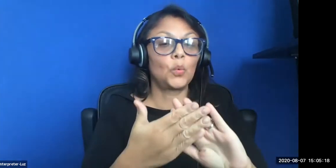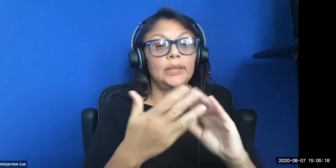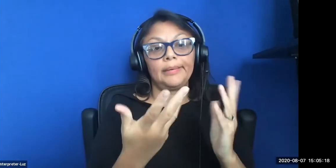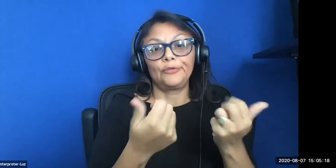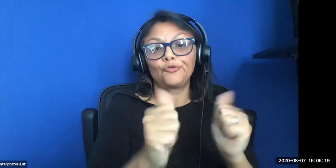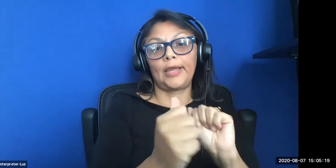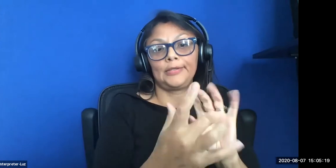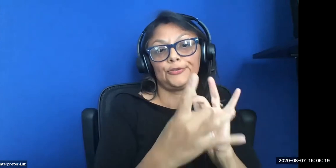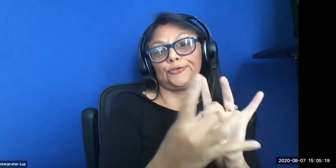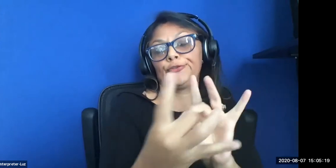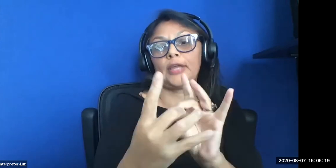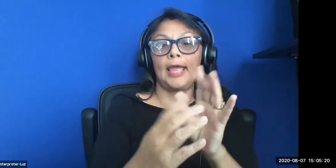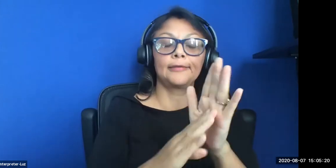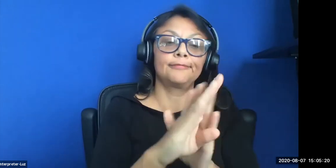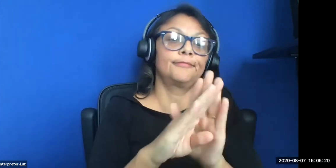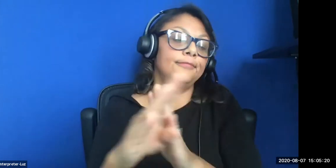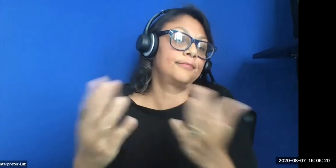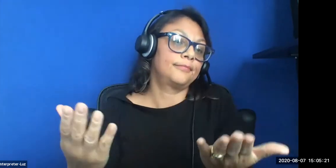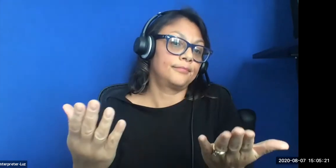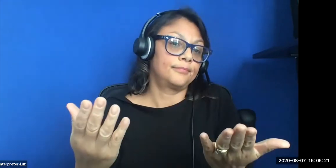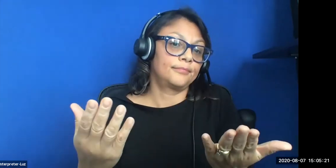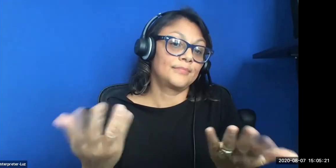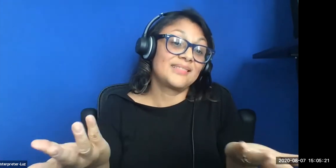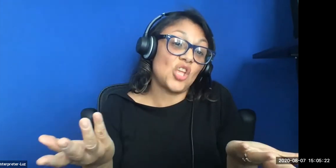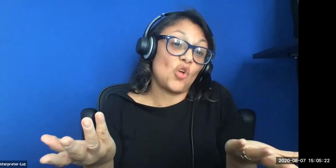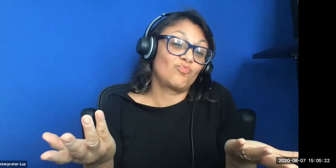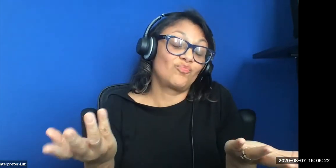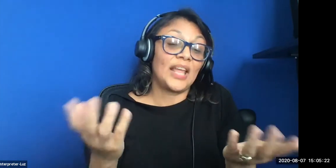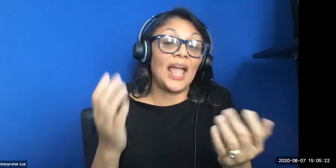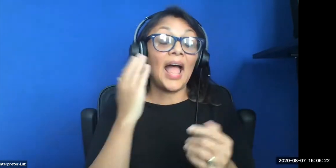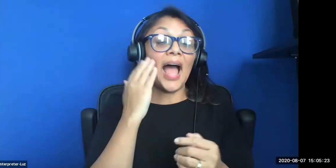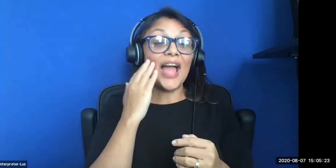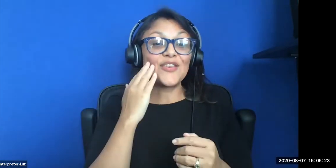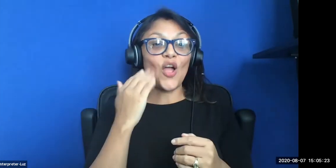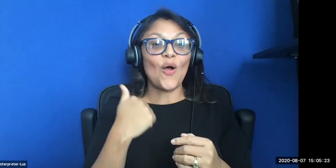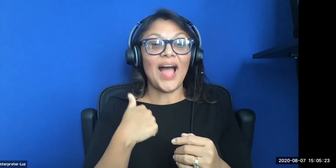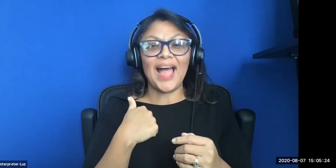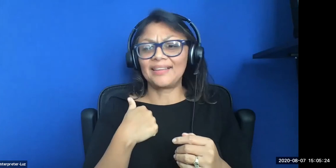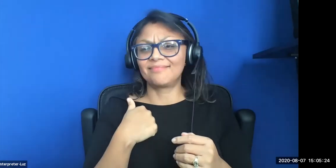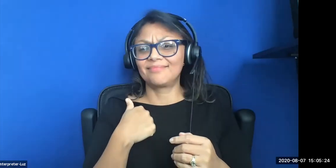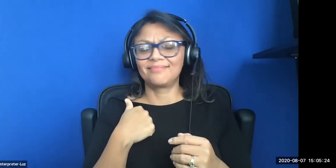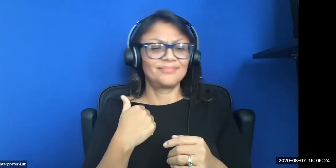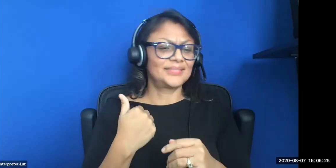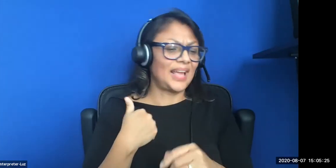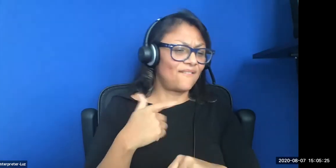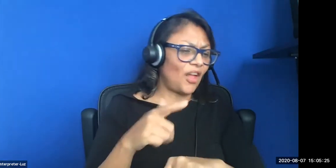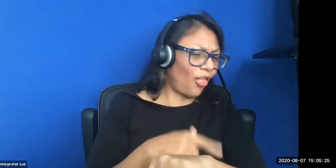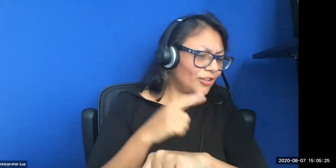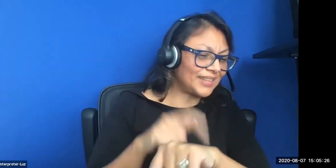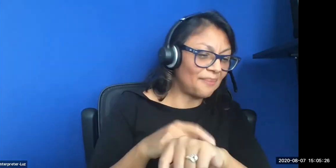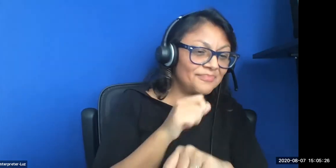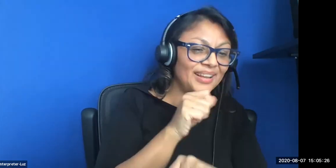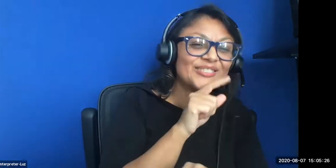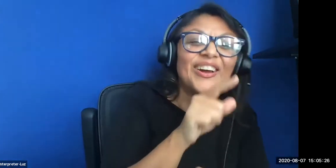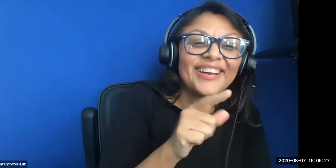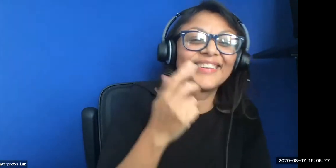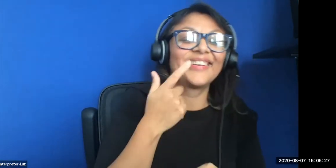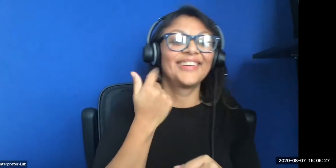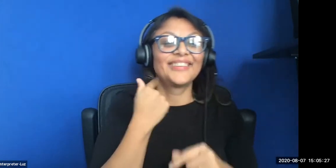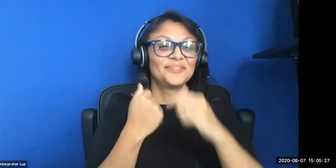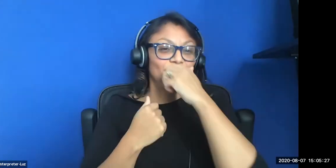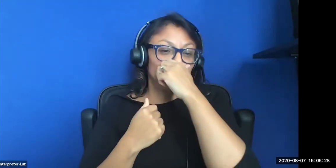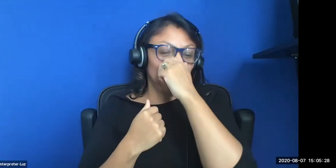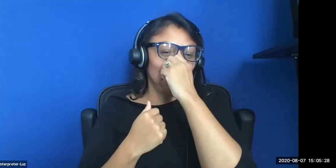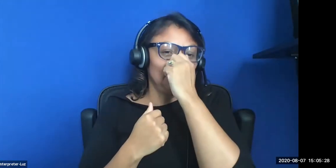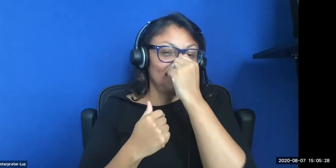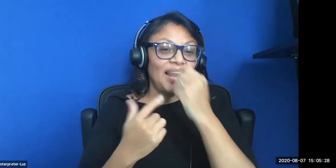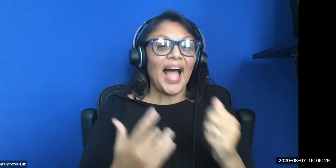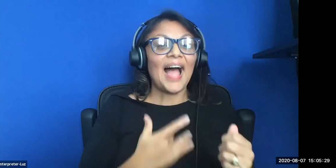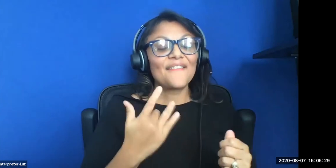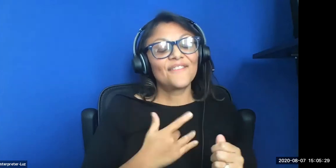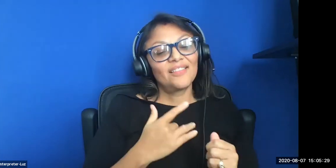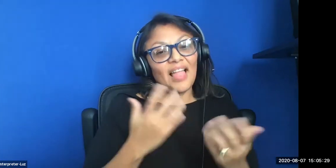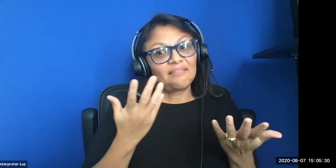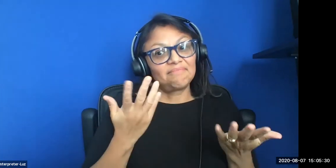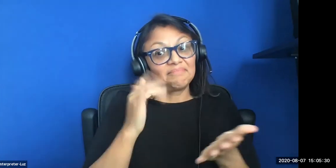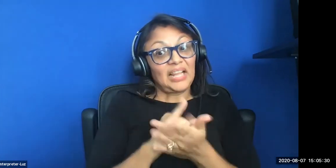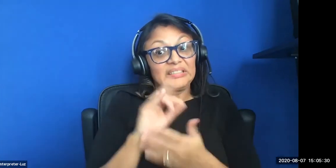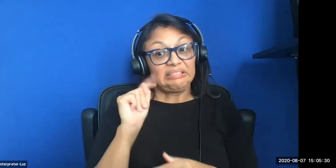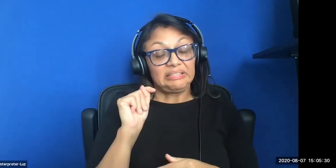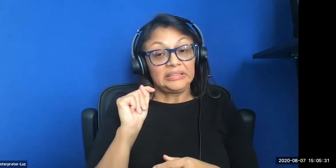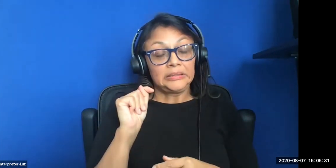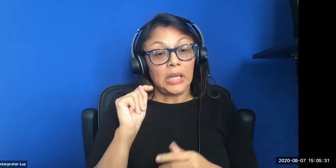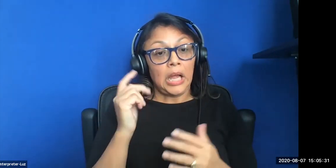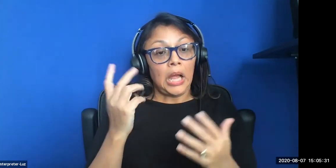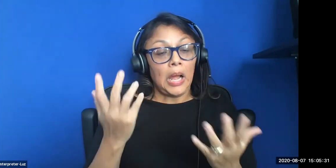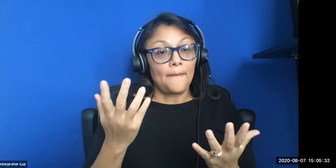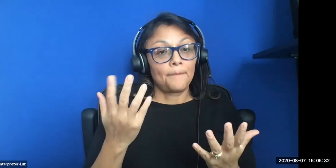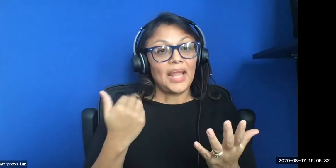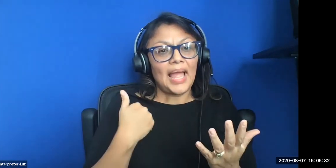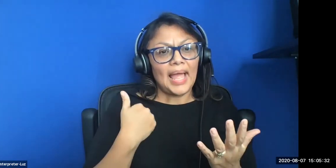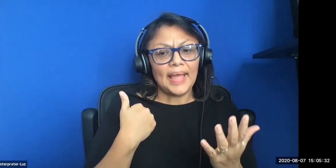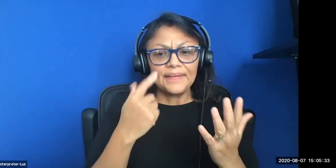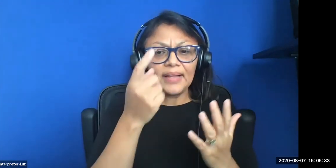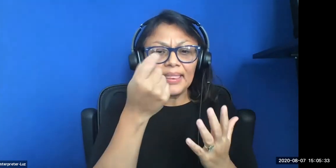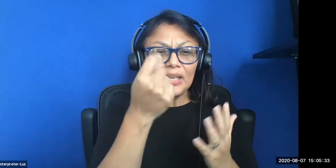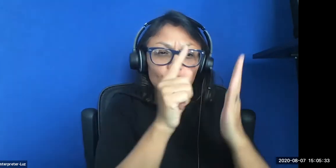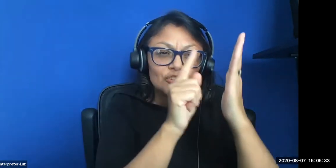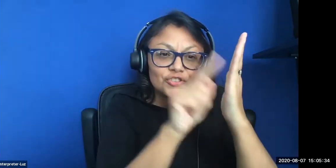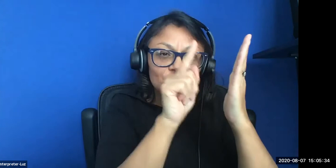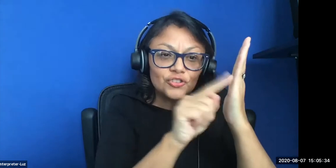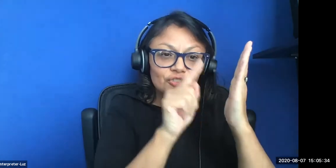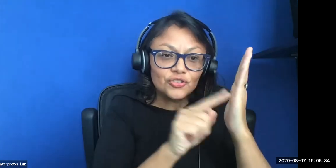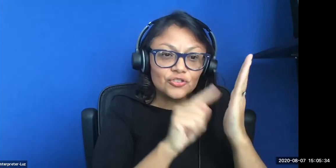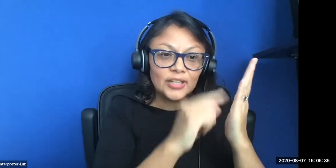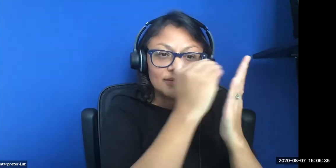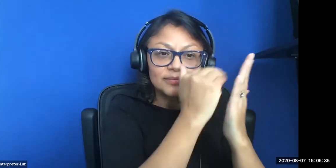Channelle Charest: So that's, that's a little bit about where we're at. And I know that I had, like, I don't know, a long time. Um, so I feel like that's kind of it they I have a little checklist here from from Susie, I think, originally